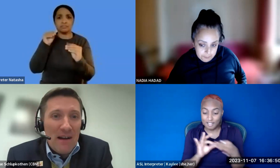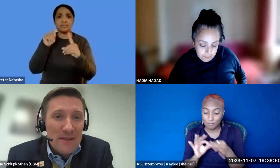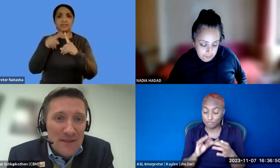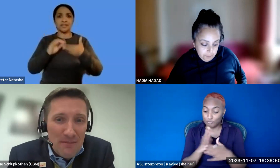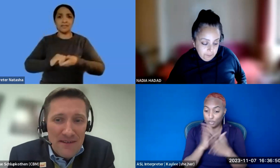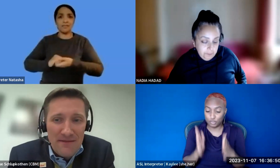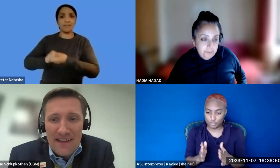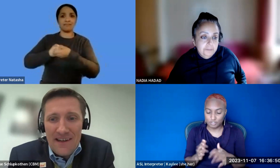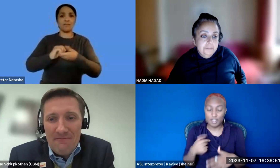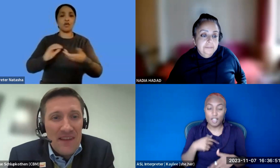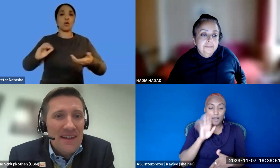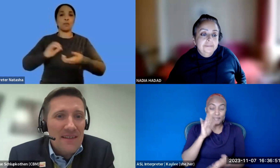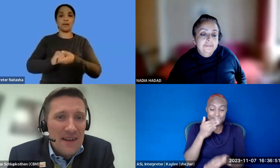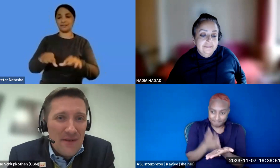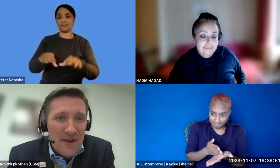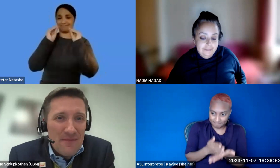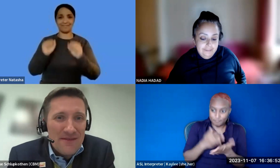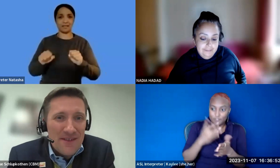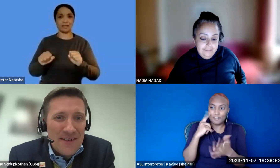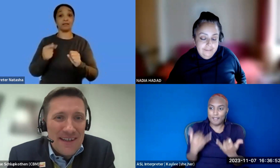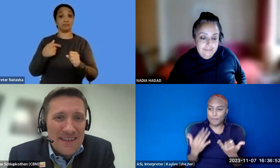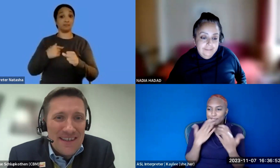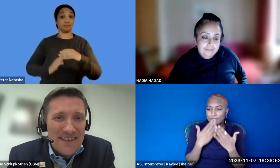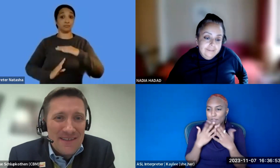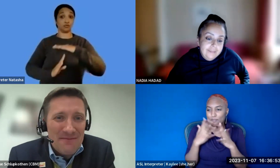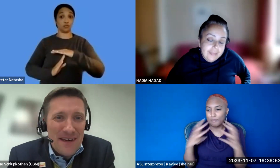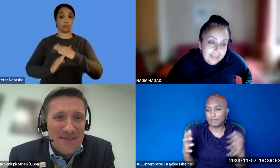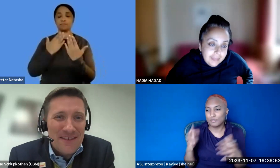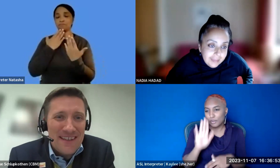I will stop here for now. Thank you for your attention.